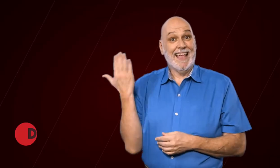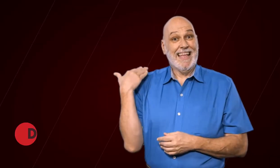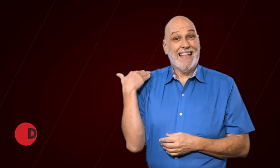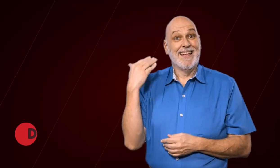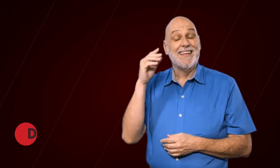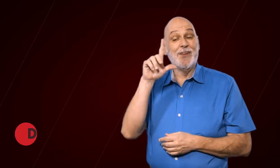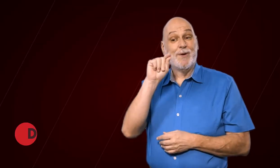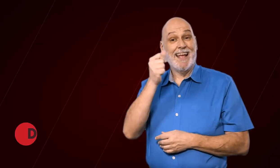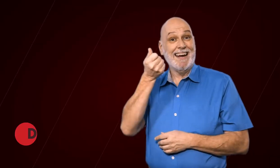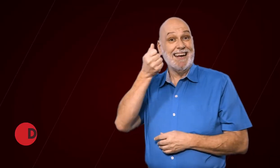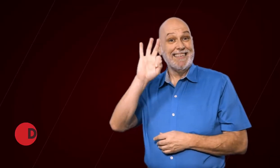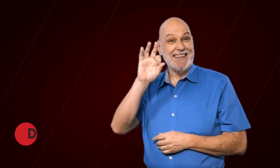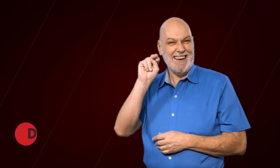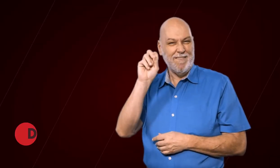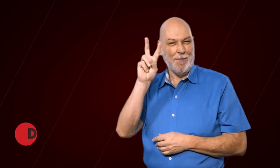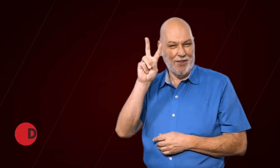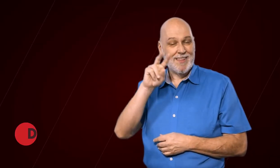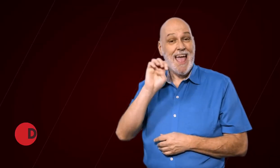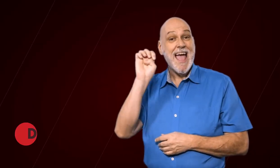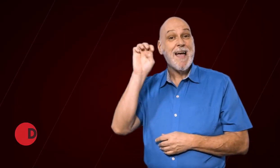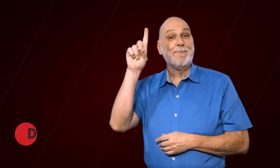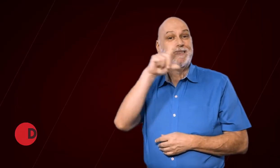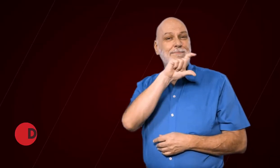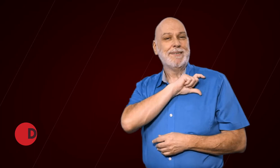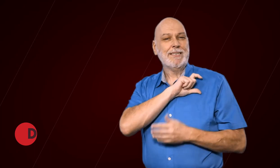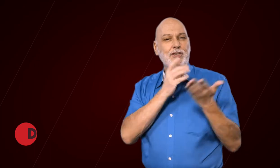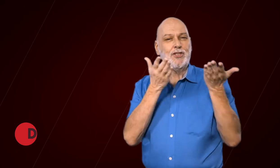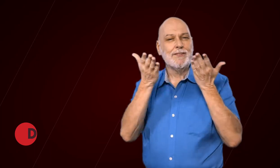[Anselmo]: In November 2019,